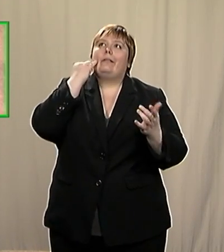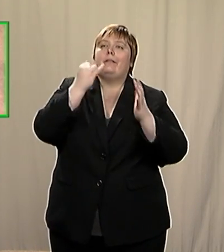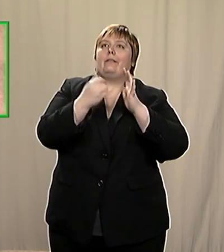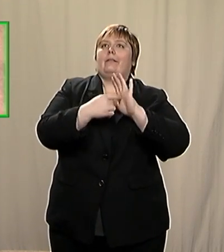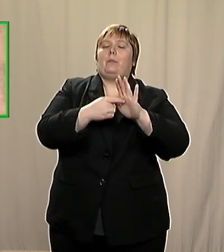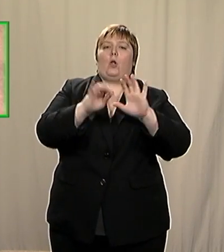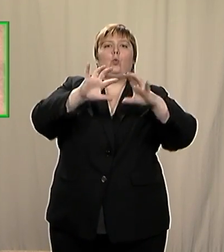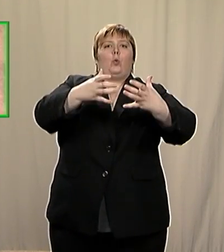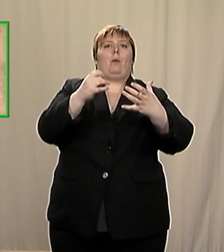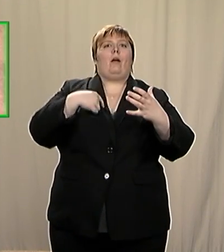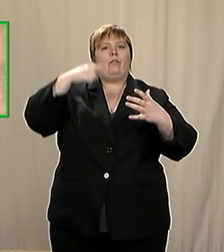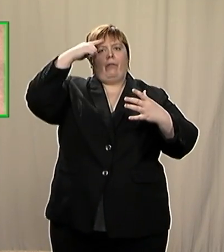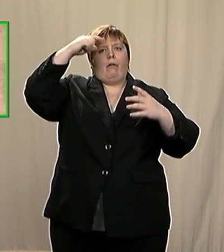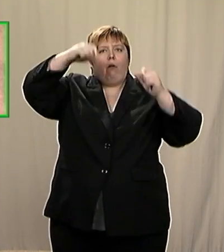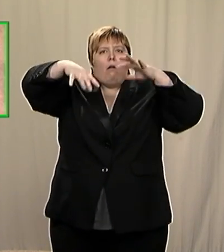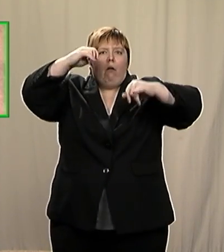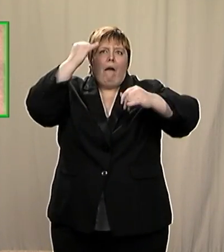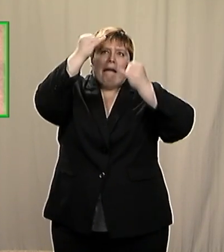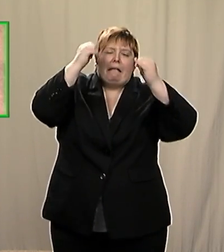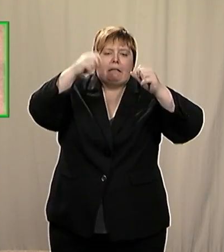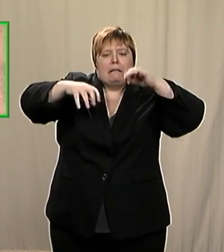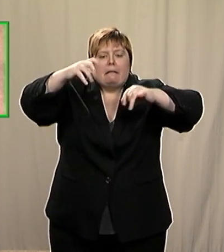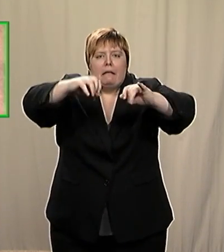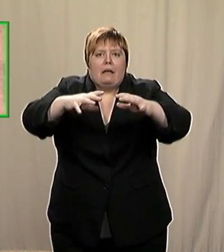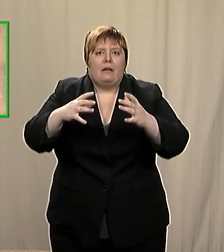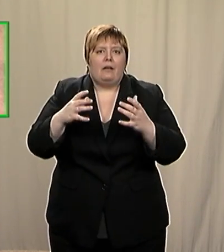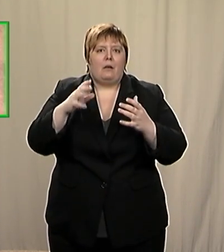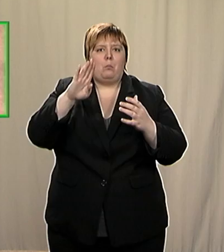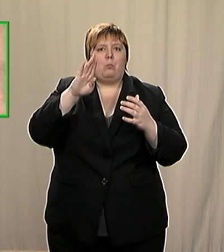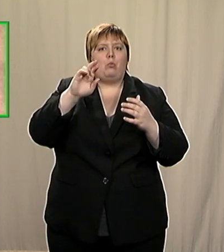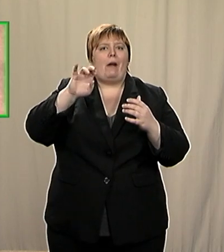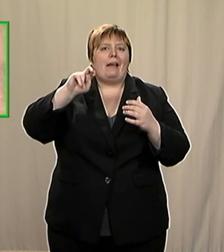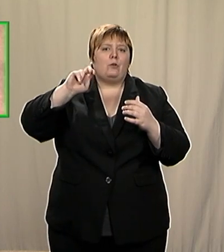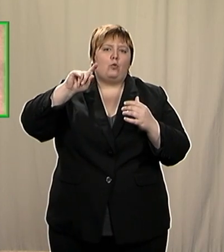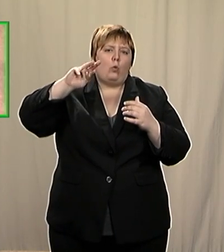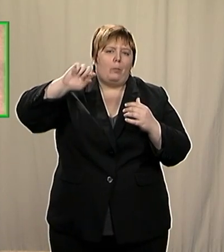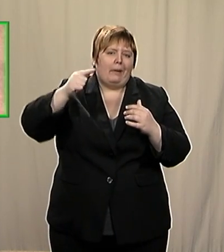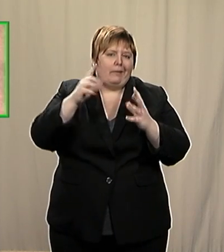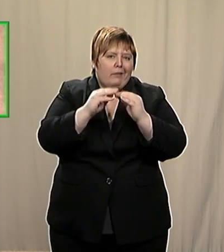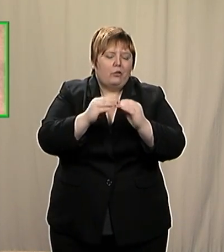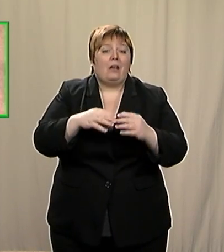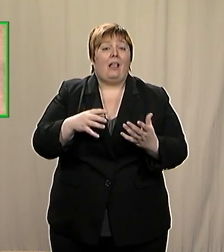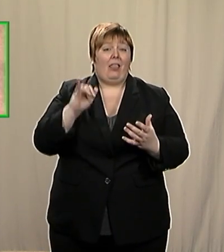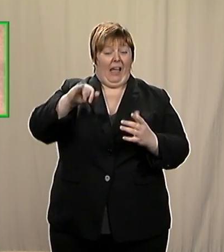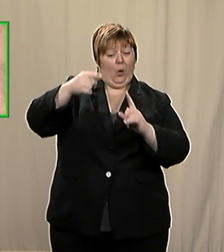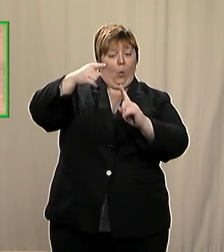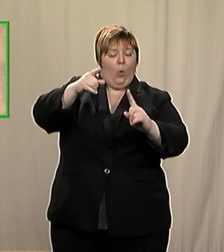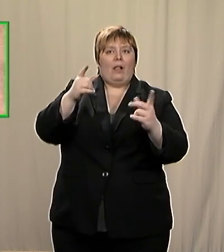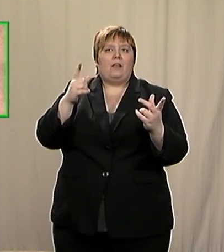The goal of a brainstorming session is not to have people speak individually, but to get as many ideas out as possible.